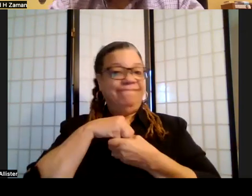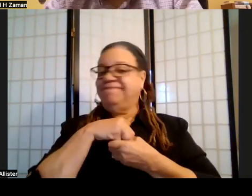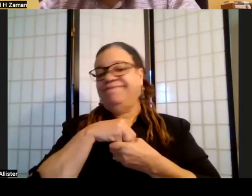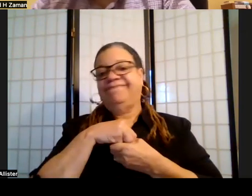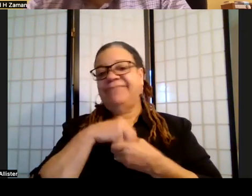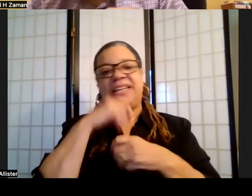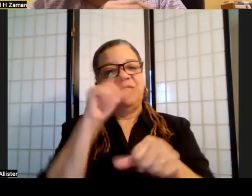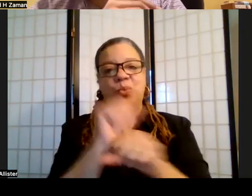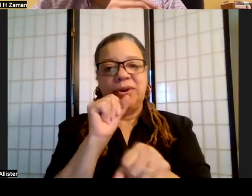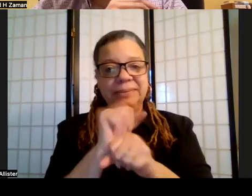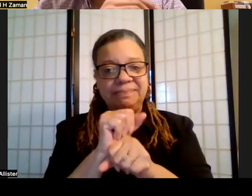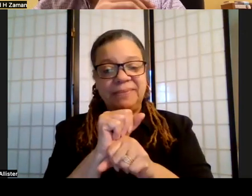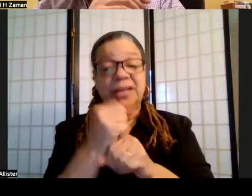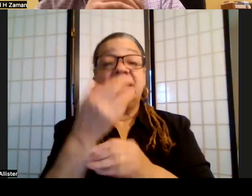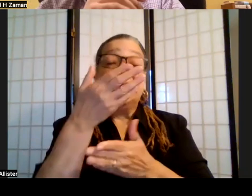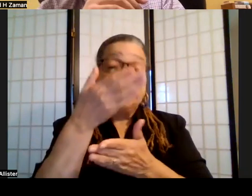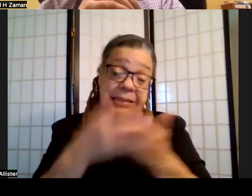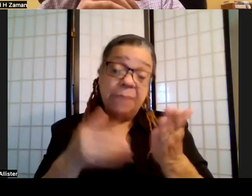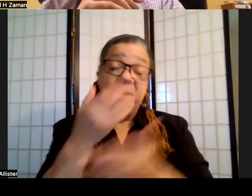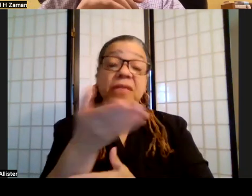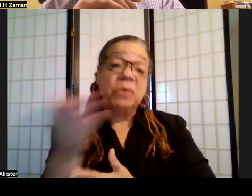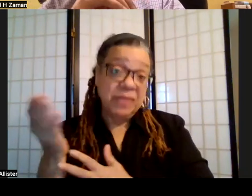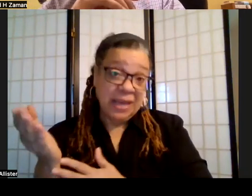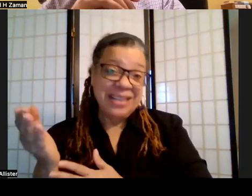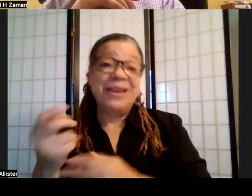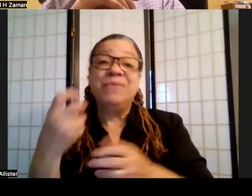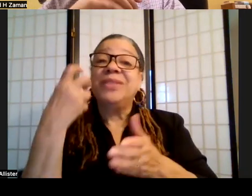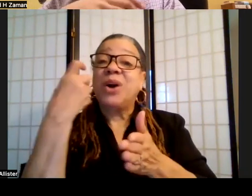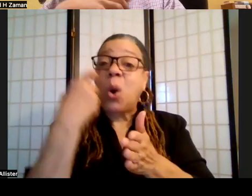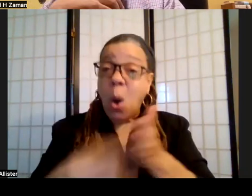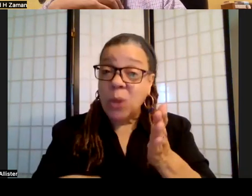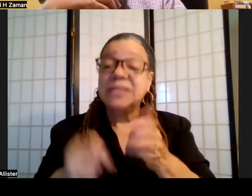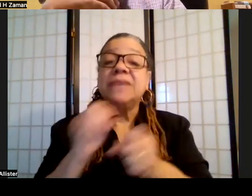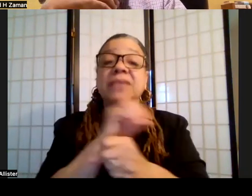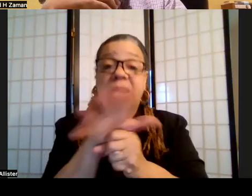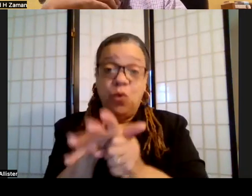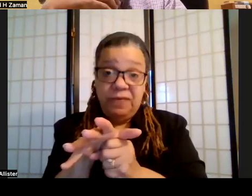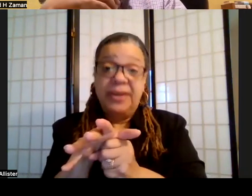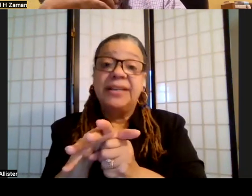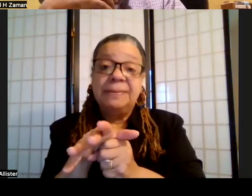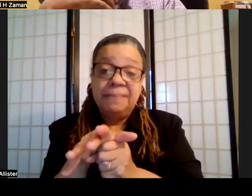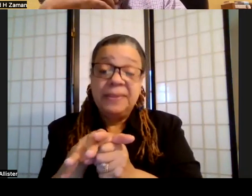despite the the enormous cost of the pandemic, and the the how--